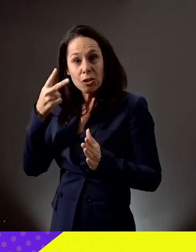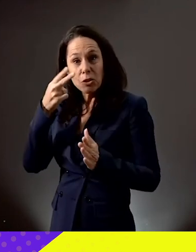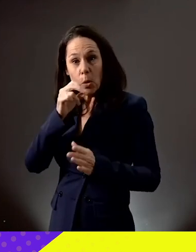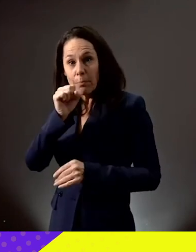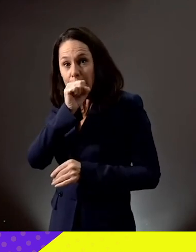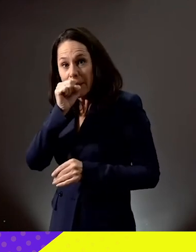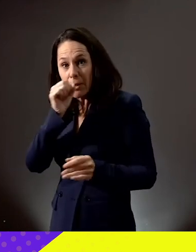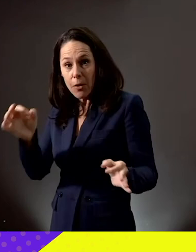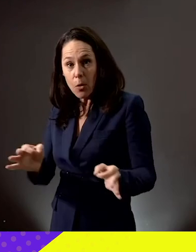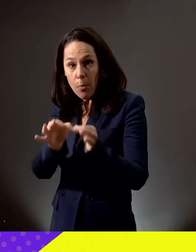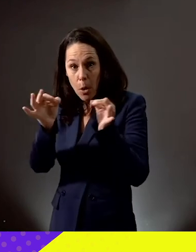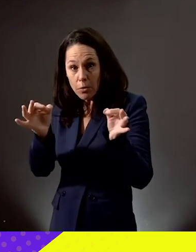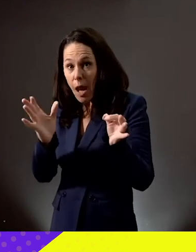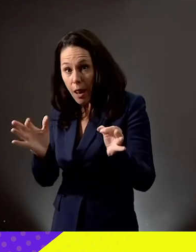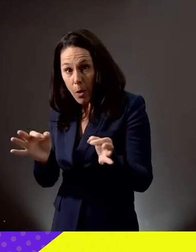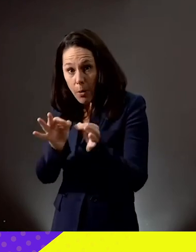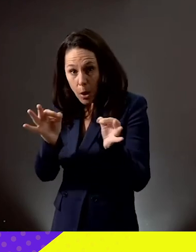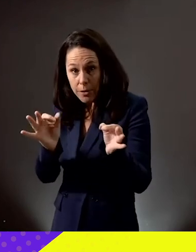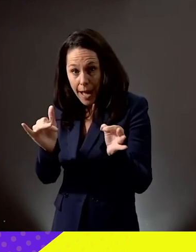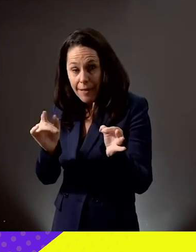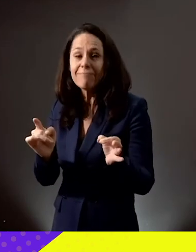It's fixed. I get a thumbs up. Then I'll invite Mariette up here.